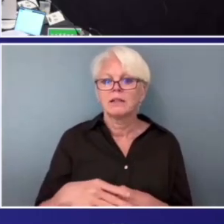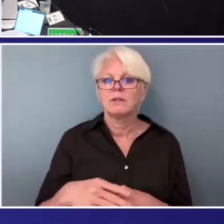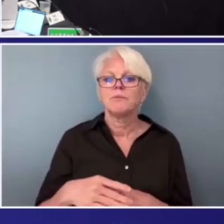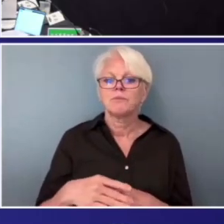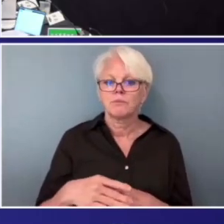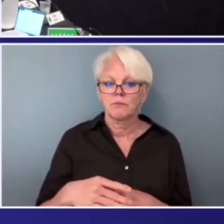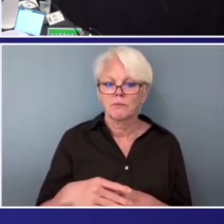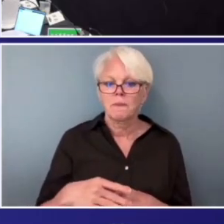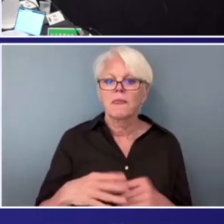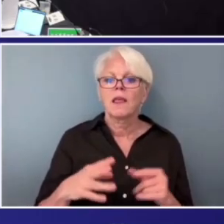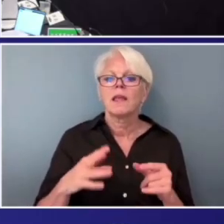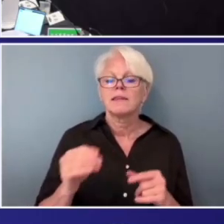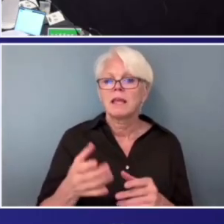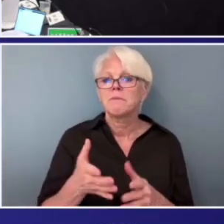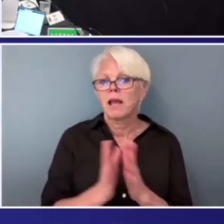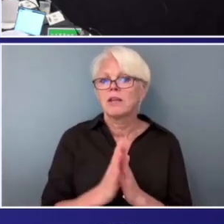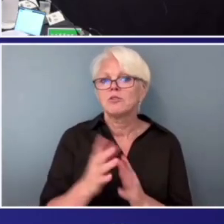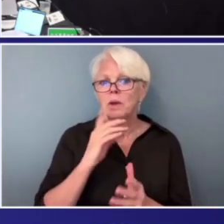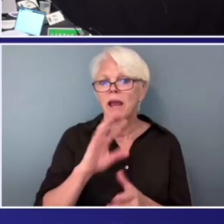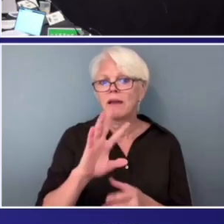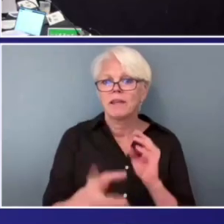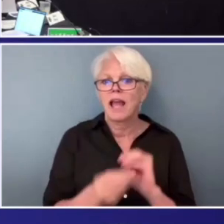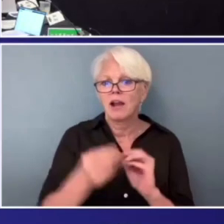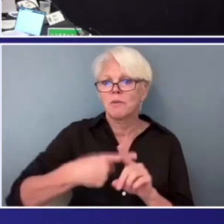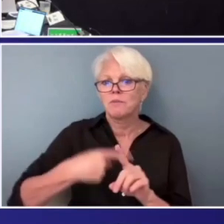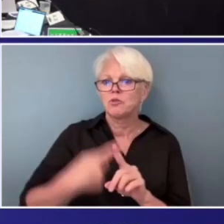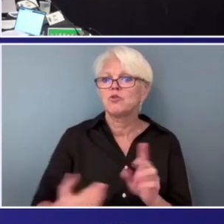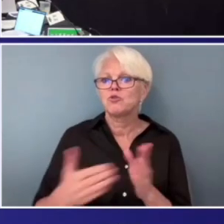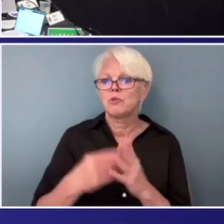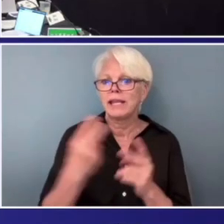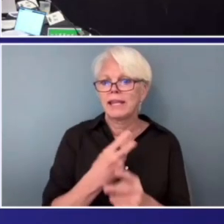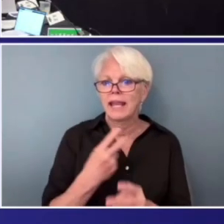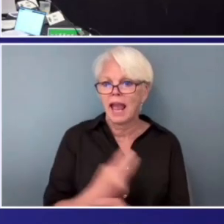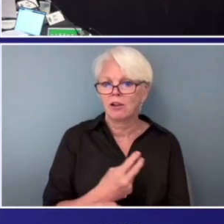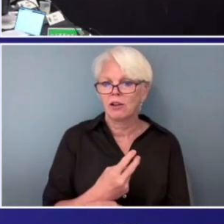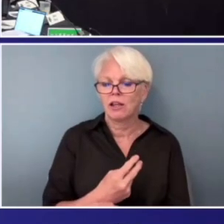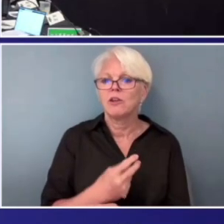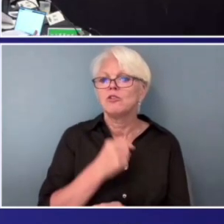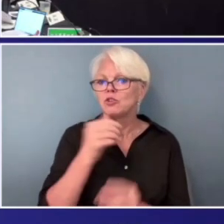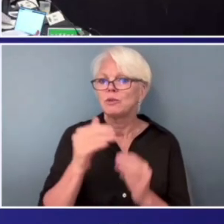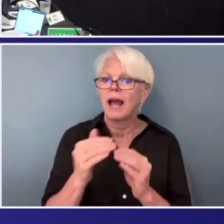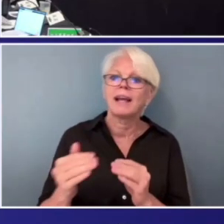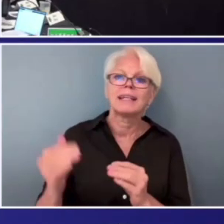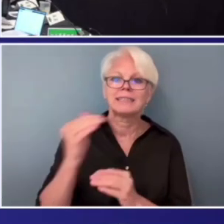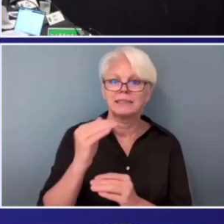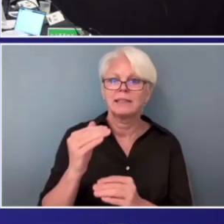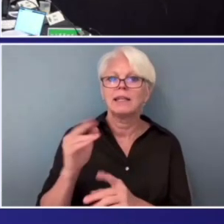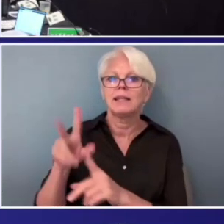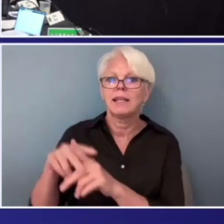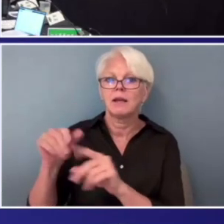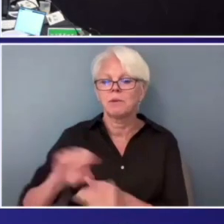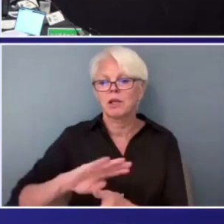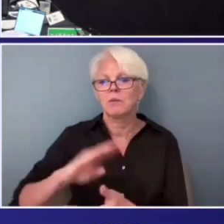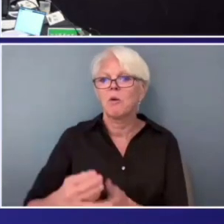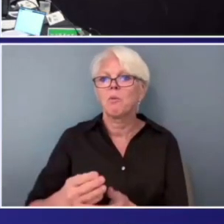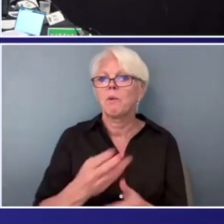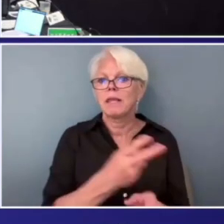aggregate monthly recalculated to not exceed the applicable amount when the borrower initially enters the plan.